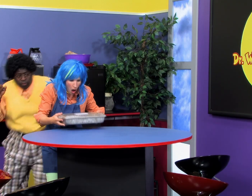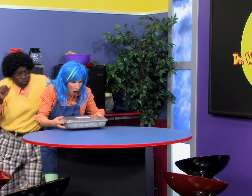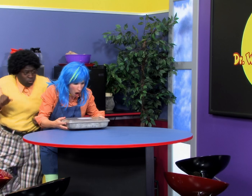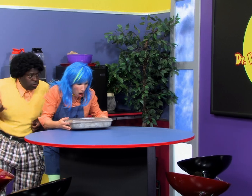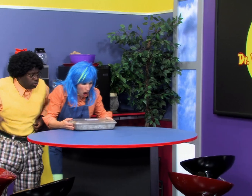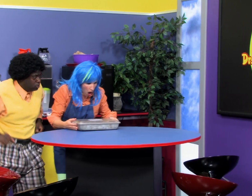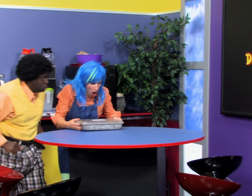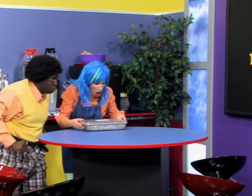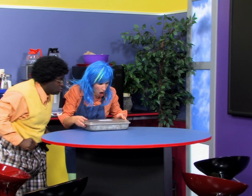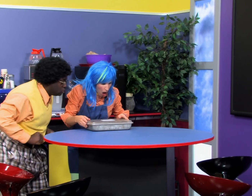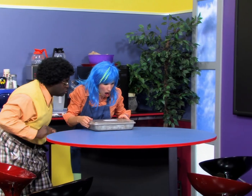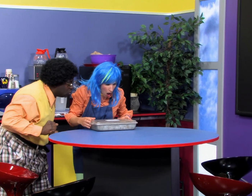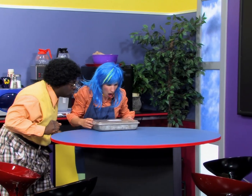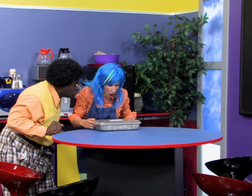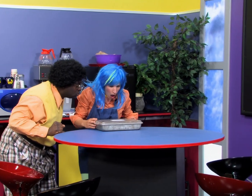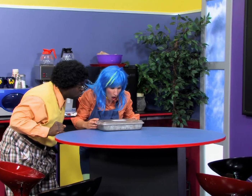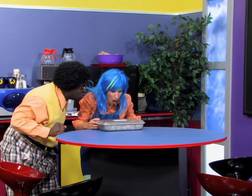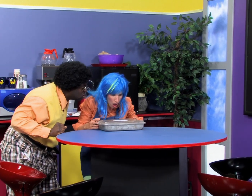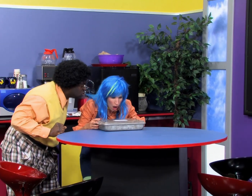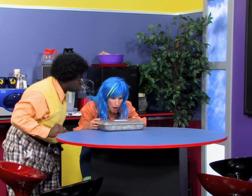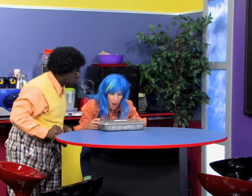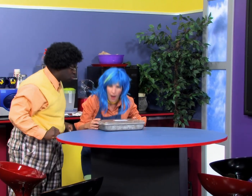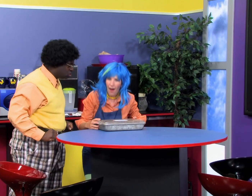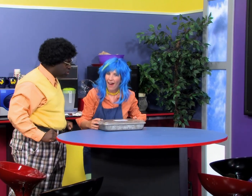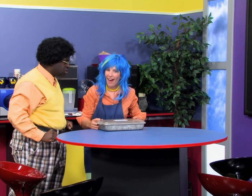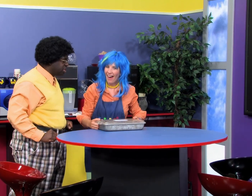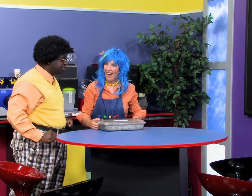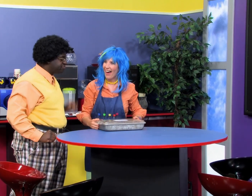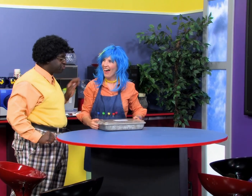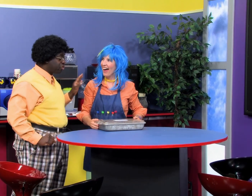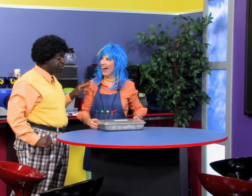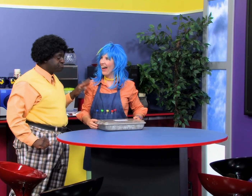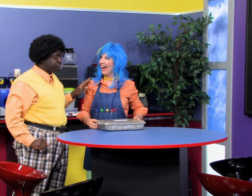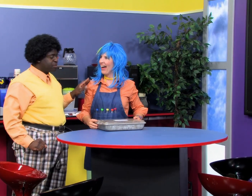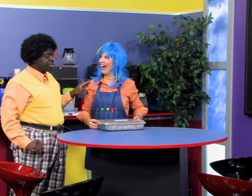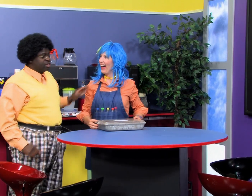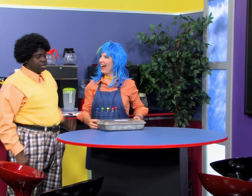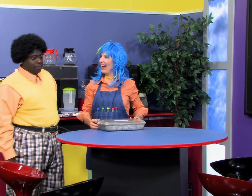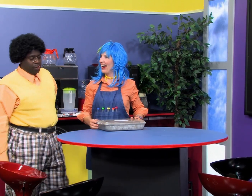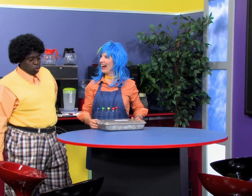OHH. HMM.